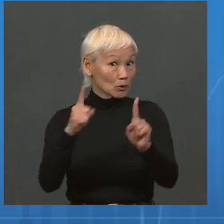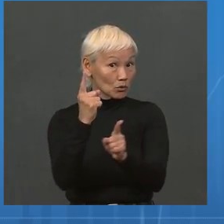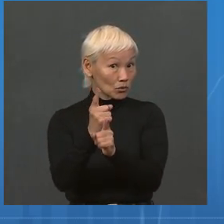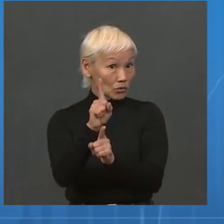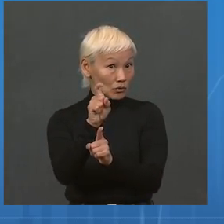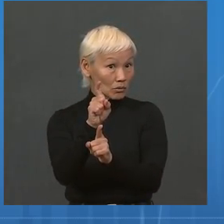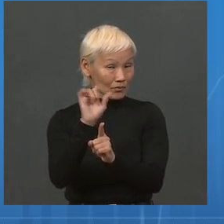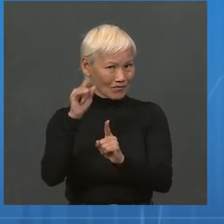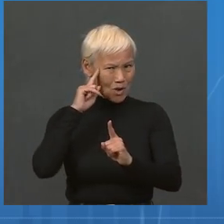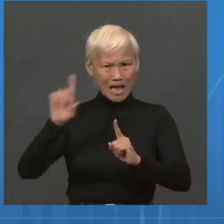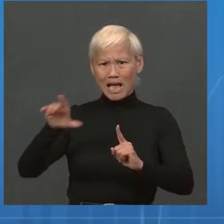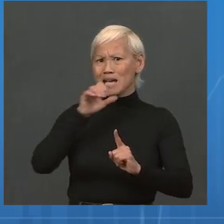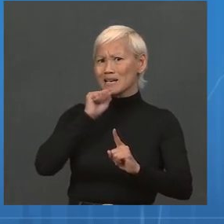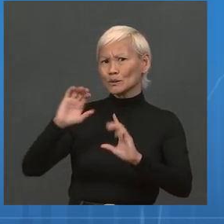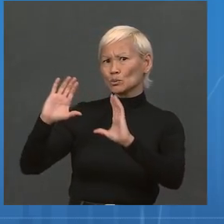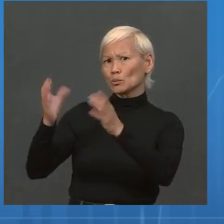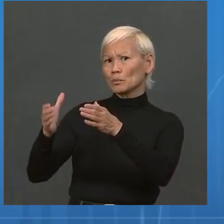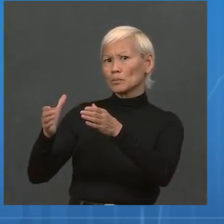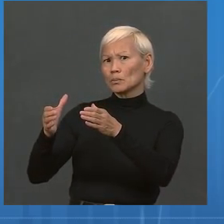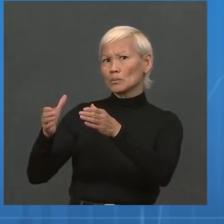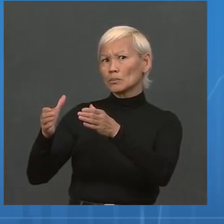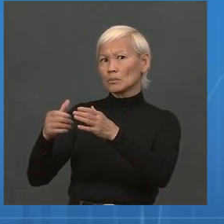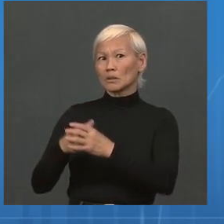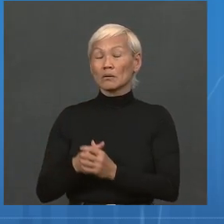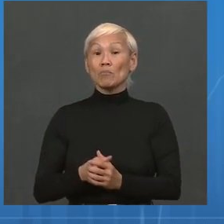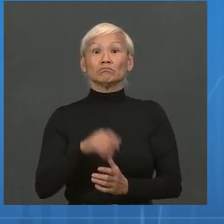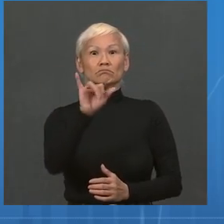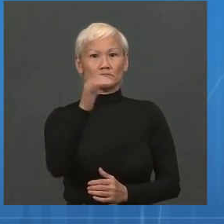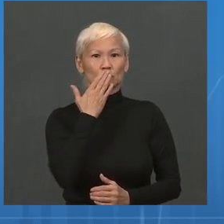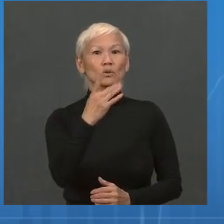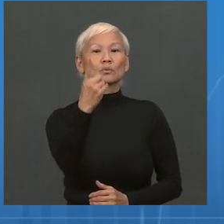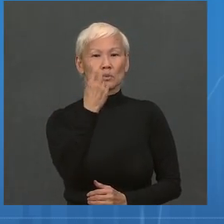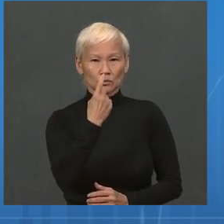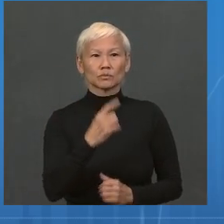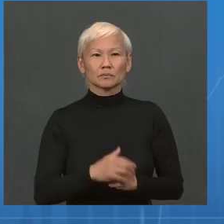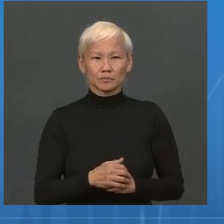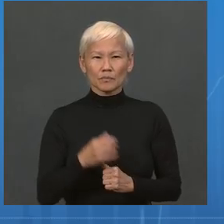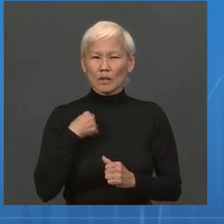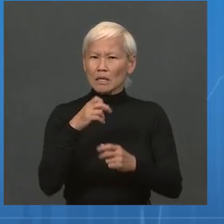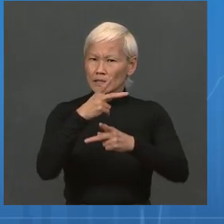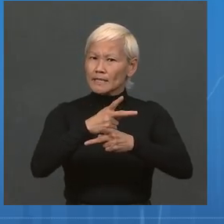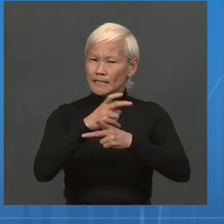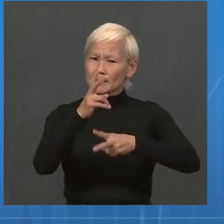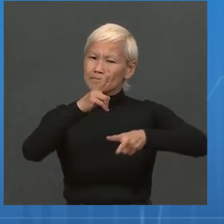So, thank you, Ebony, for that question. We carefully looked at this issue of myocarditis for our 5-